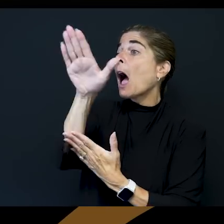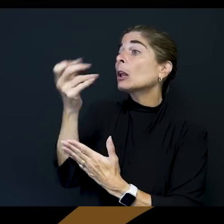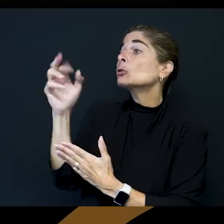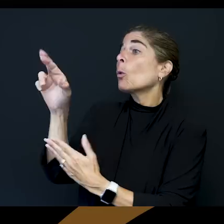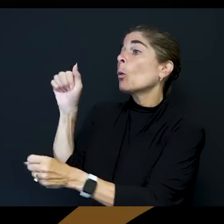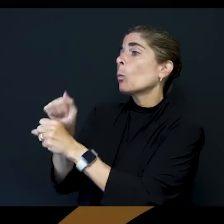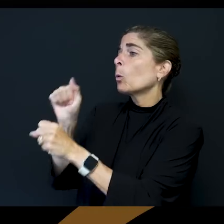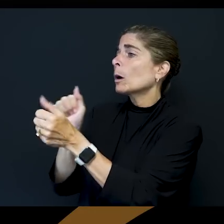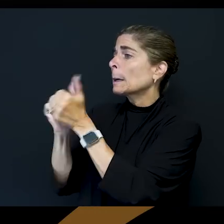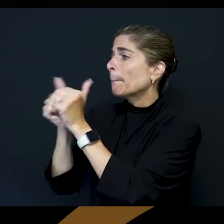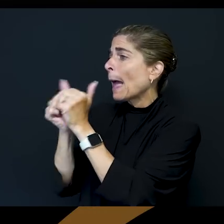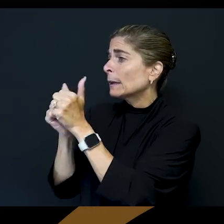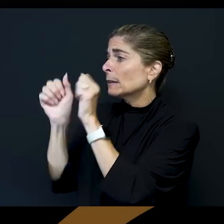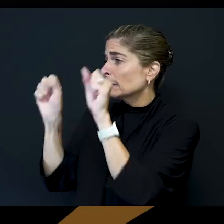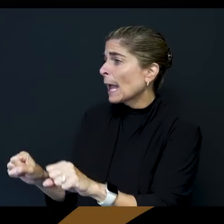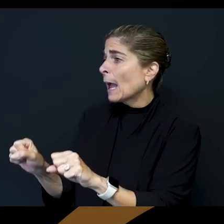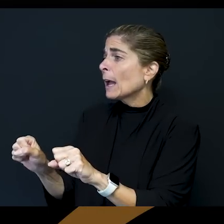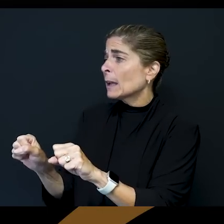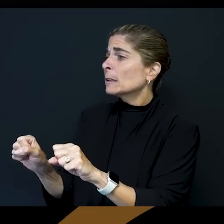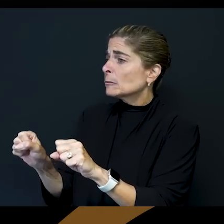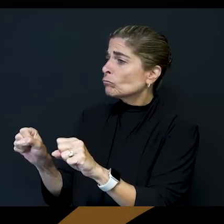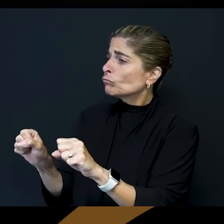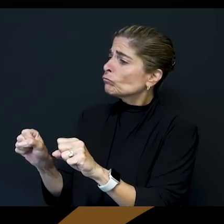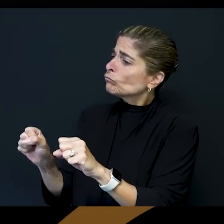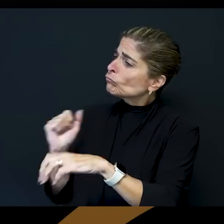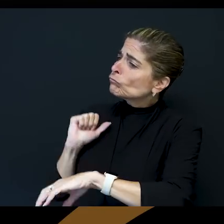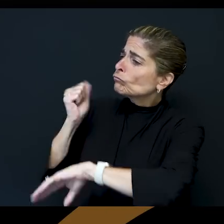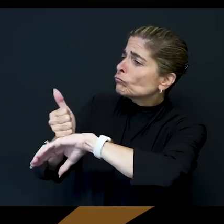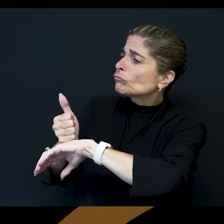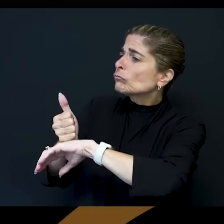as they take their rightful place among a diverse workforce.